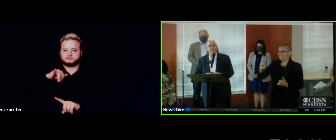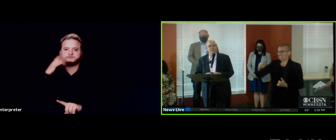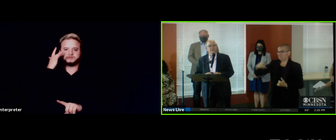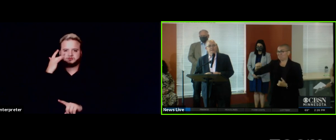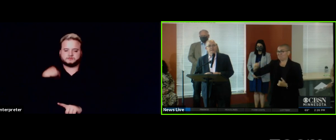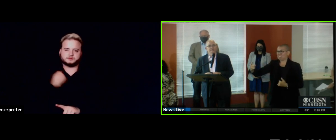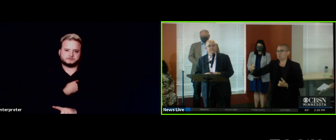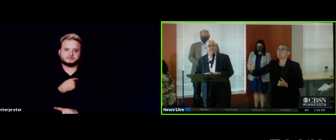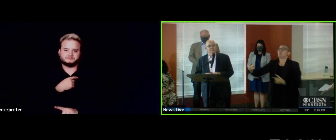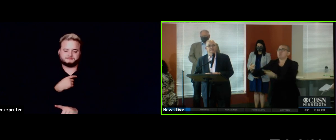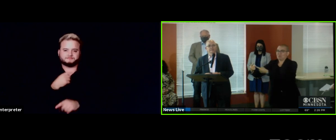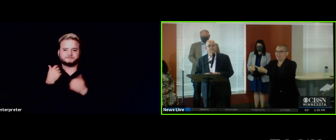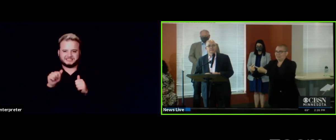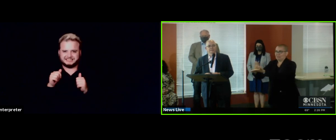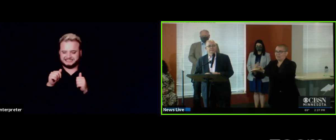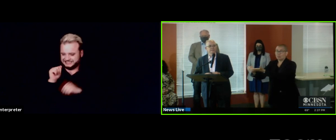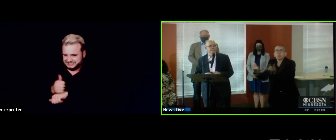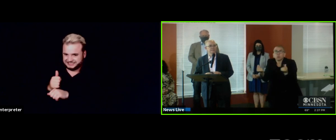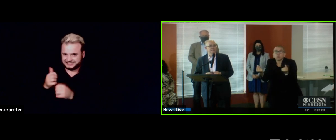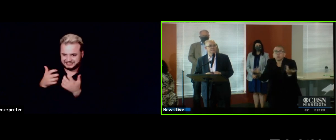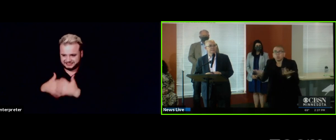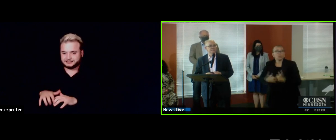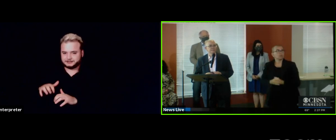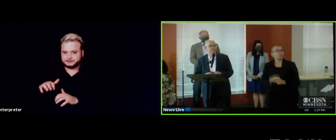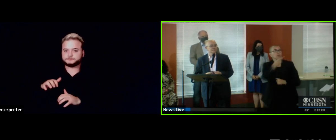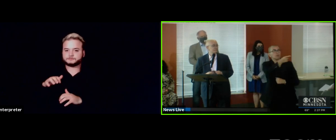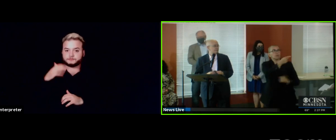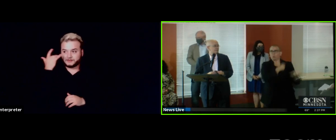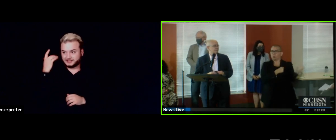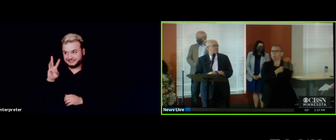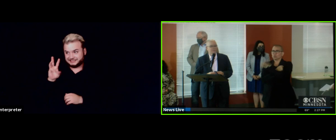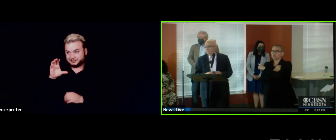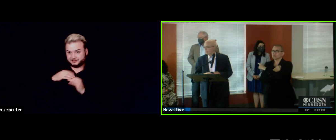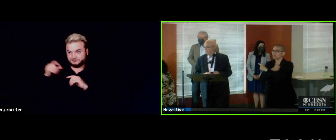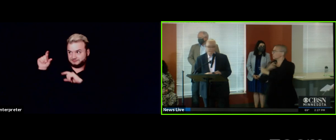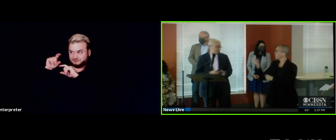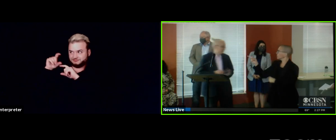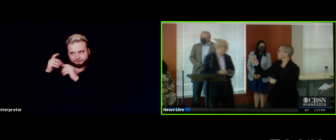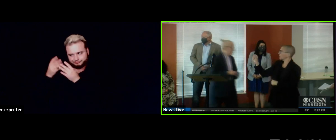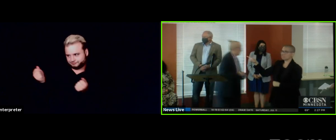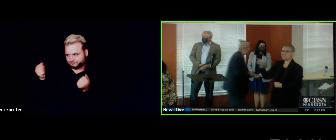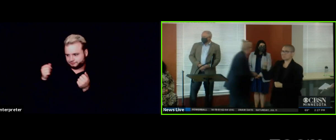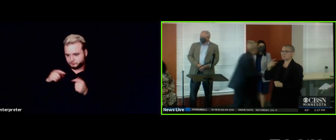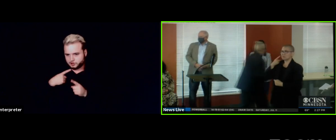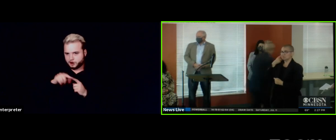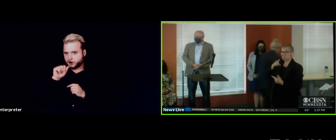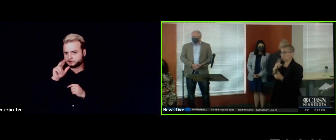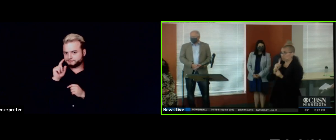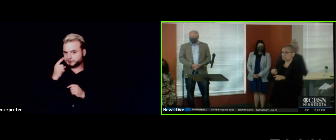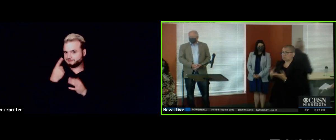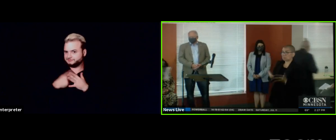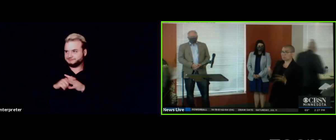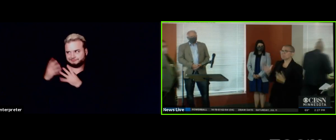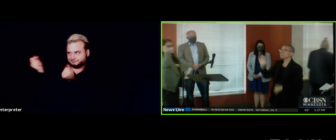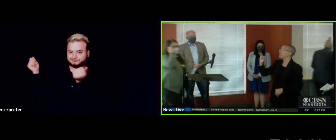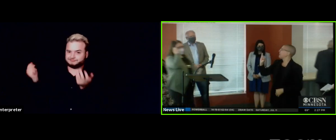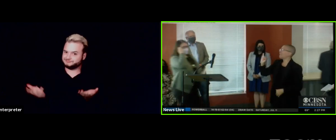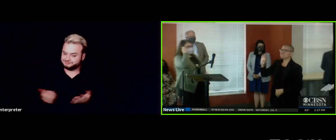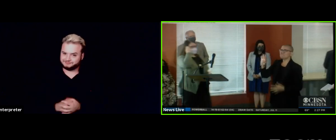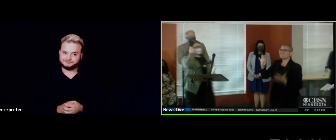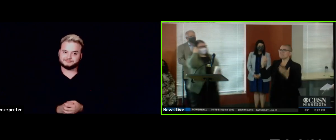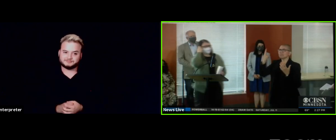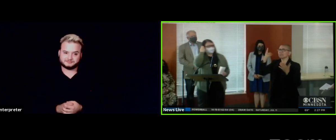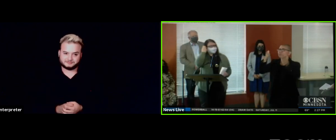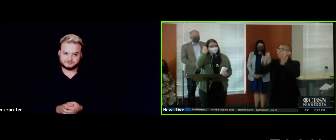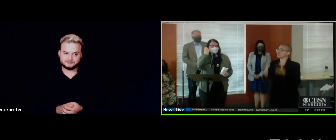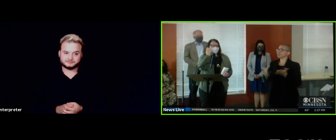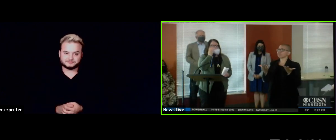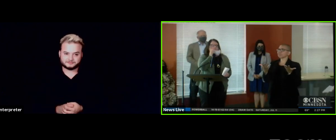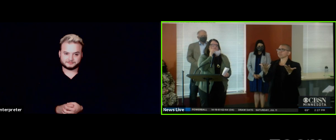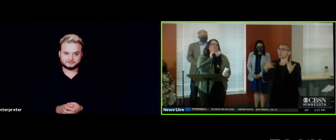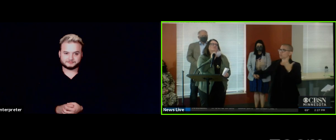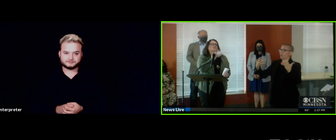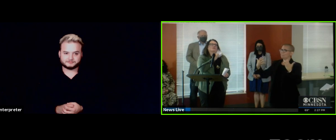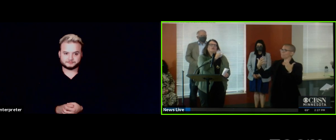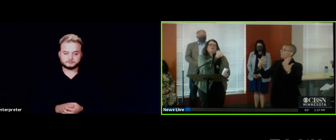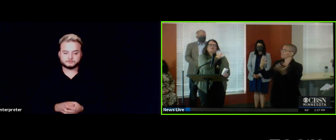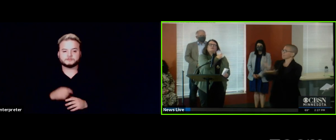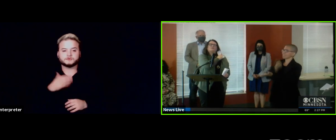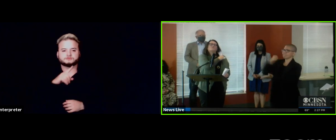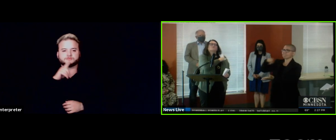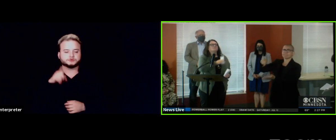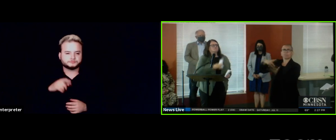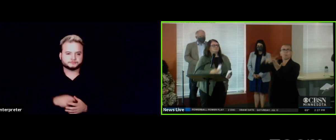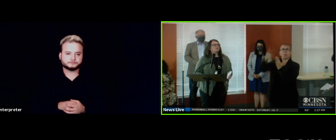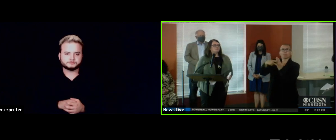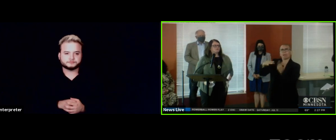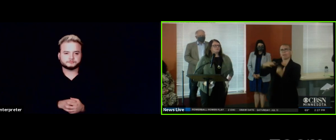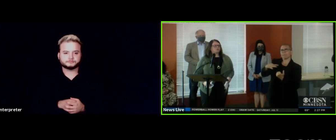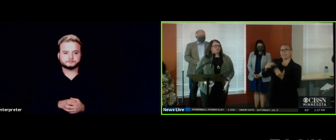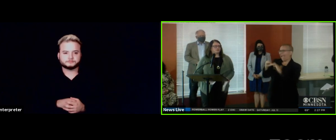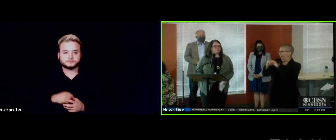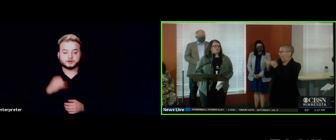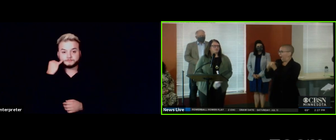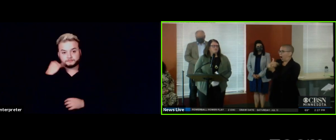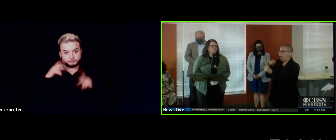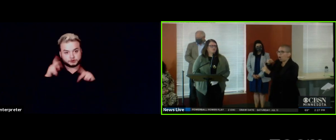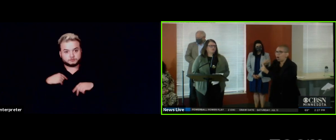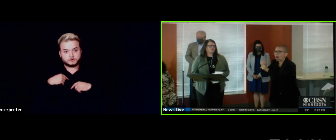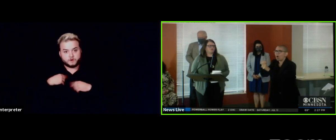[off-mic “If a person wants to find the information, how do they find it? Where do